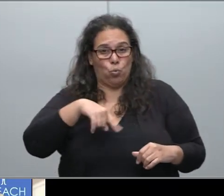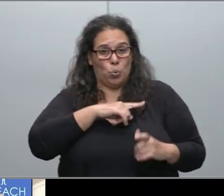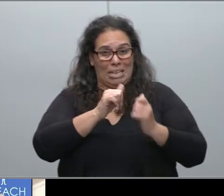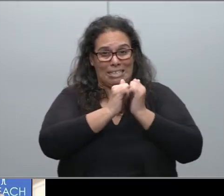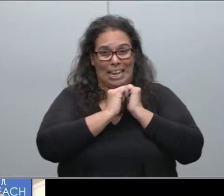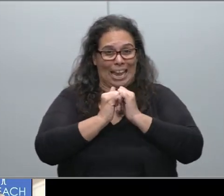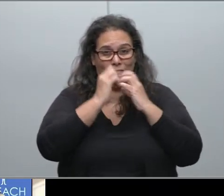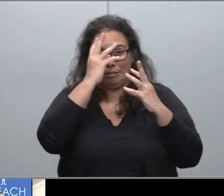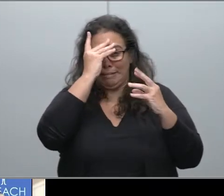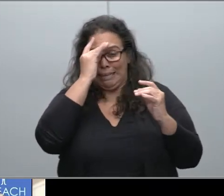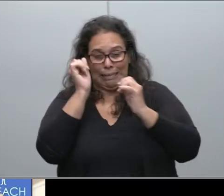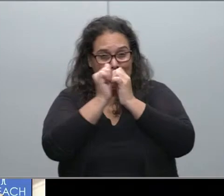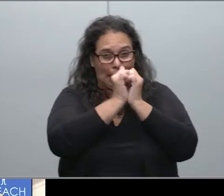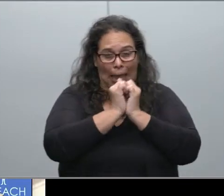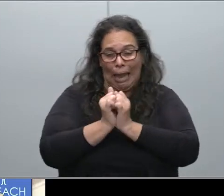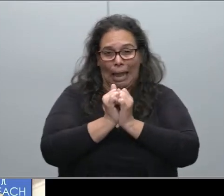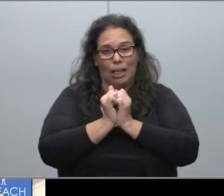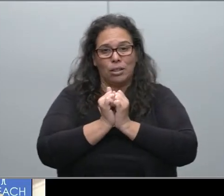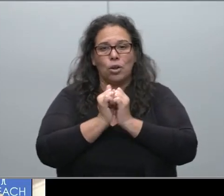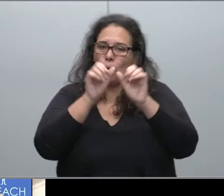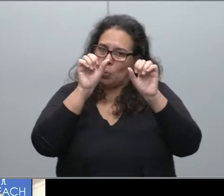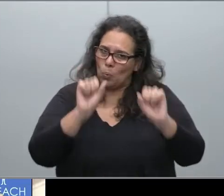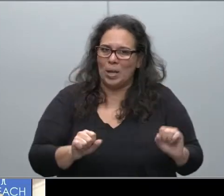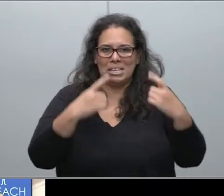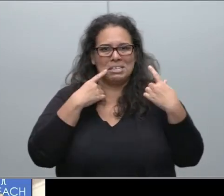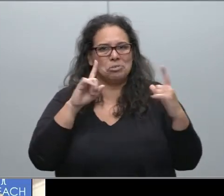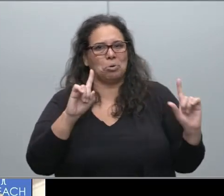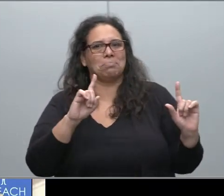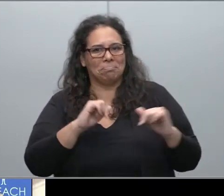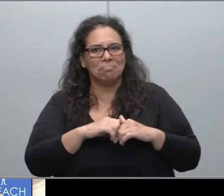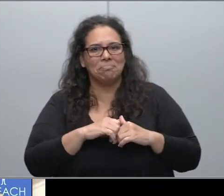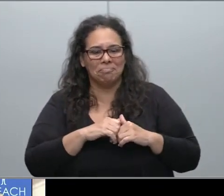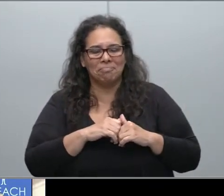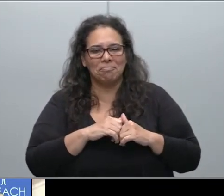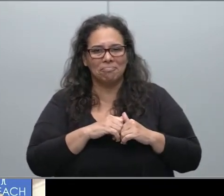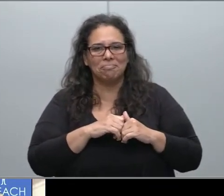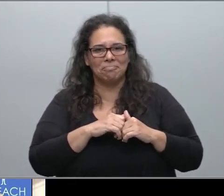I tell you, I told my doctor I need some,